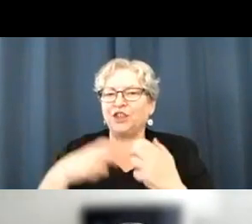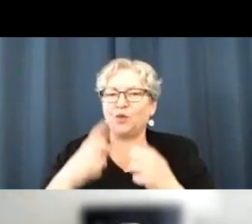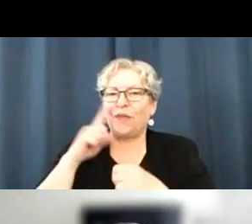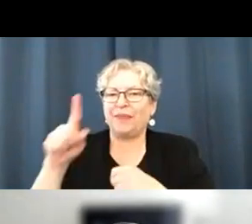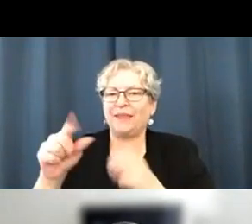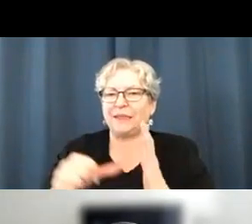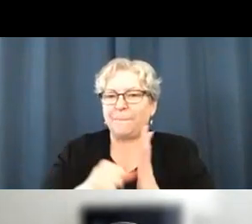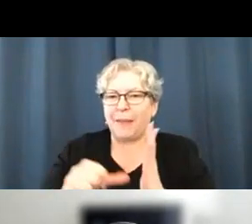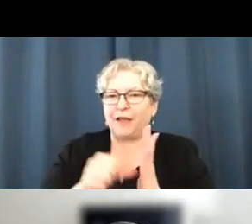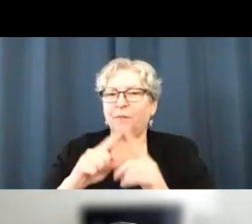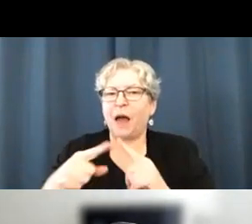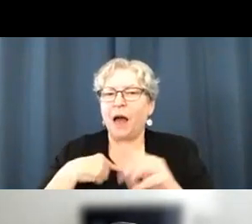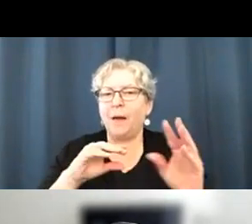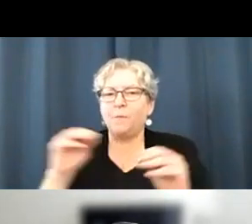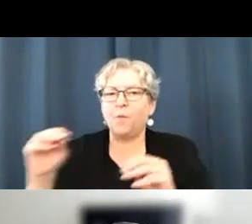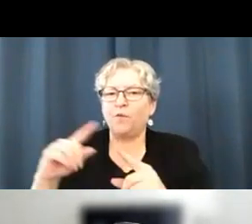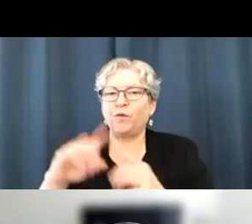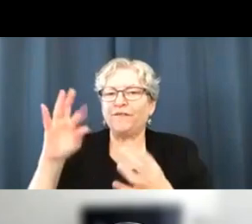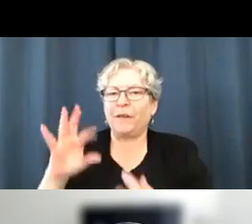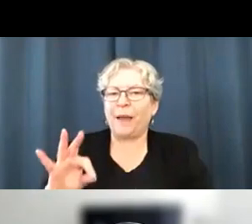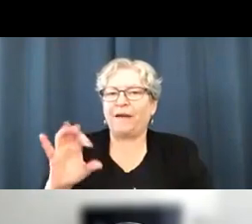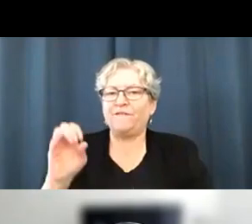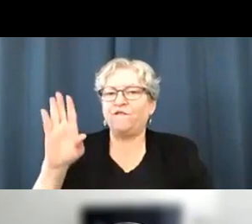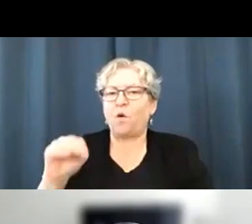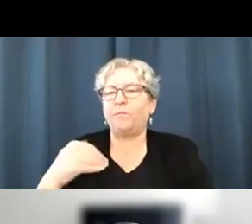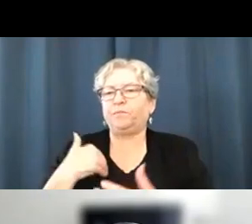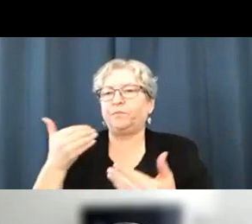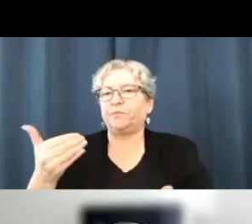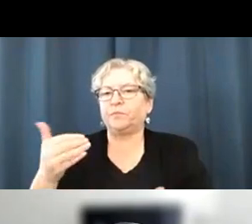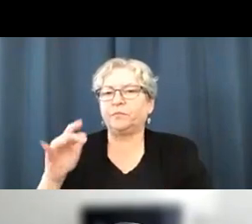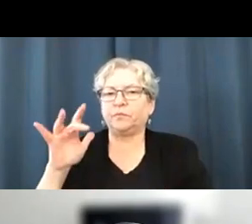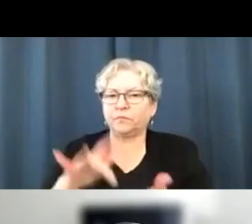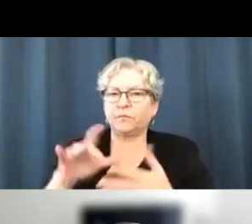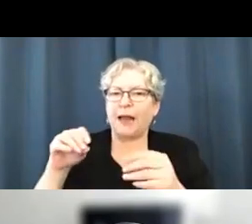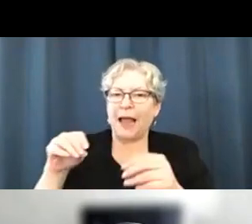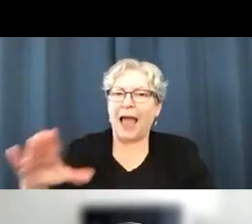but I've moved to the feedback form itself and I'm gonna go ahead and activate it by pressing the Enter key.